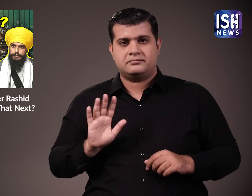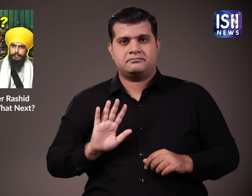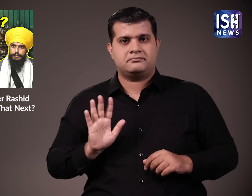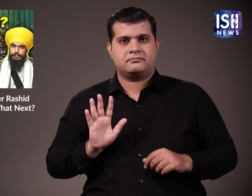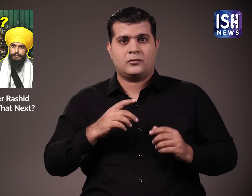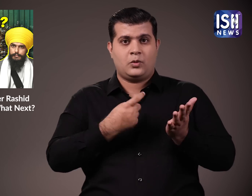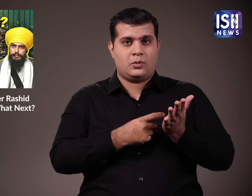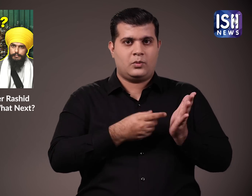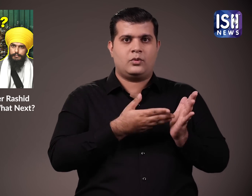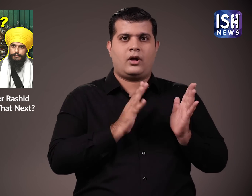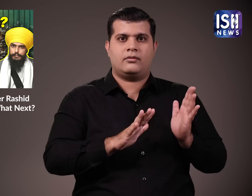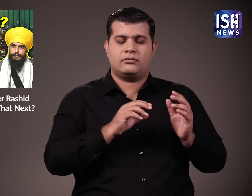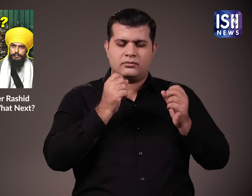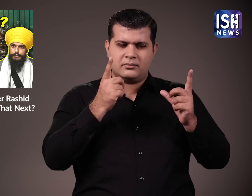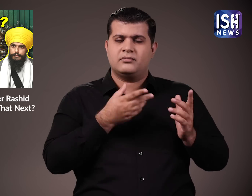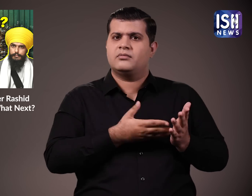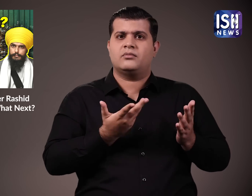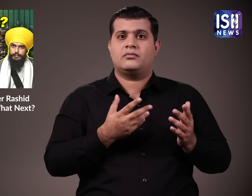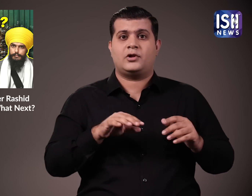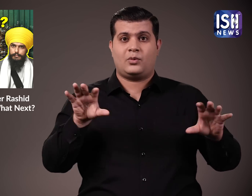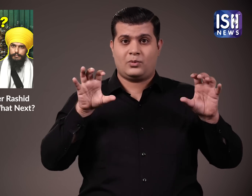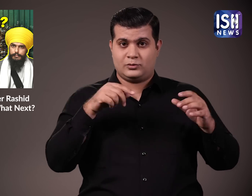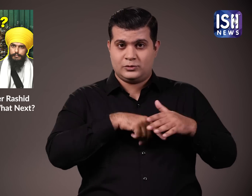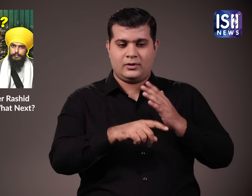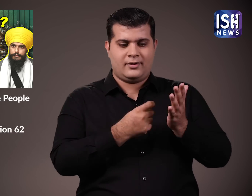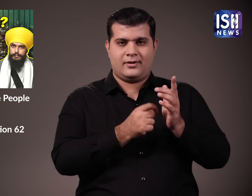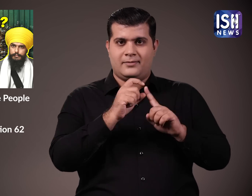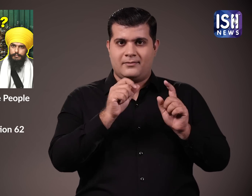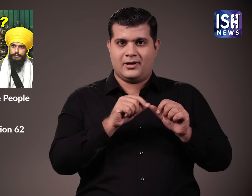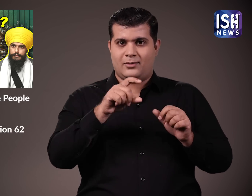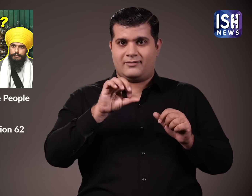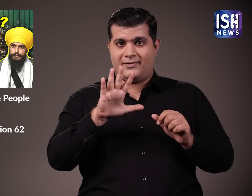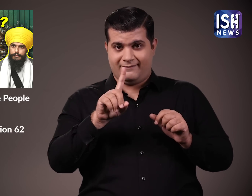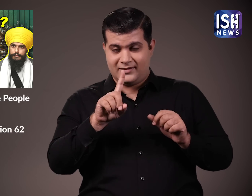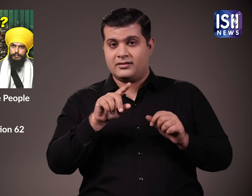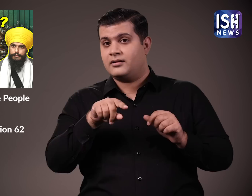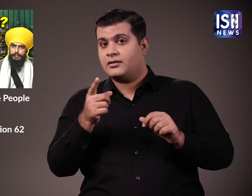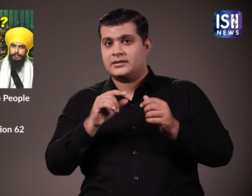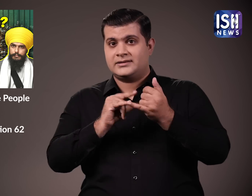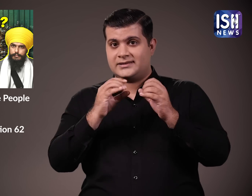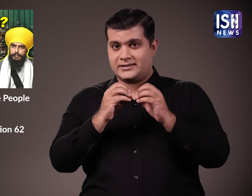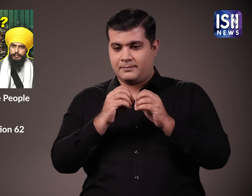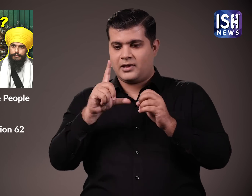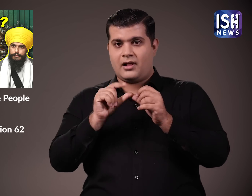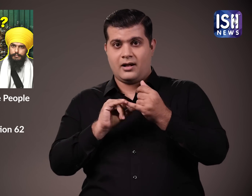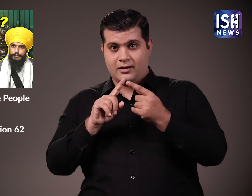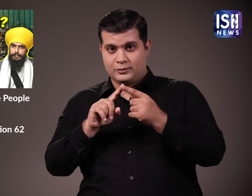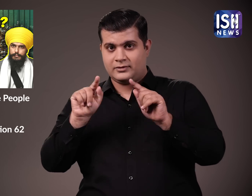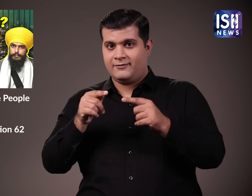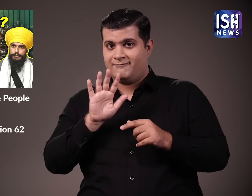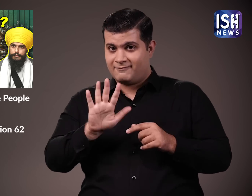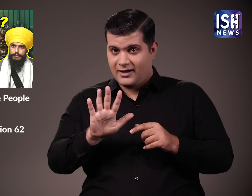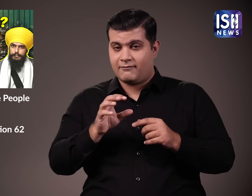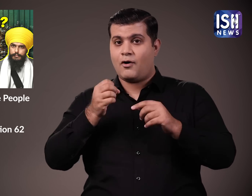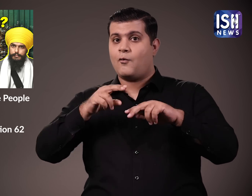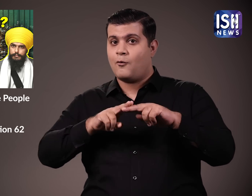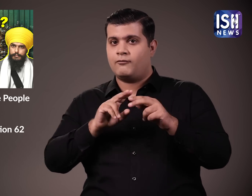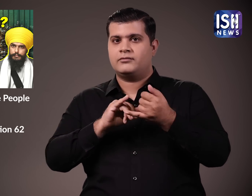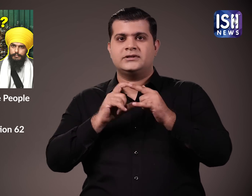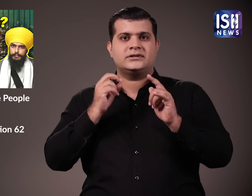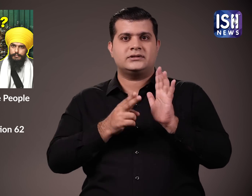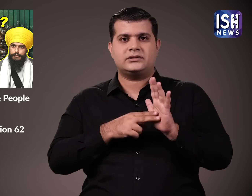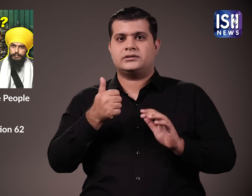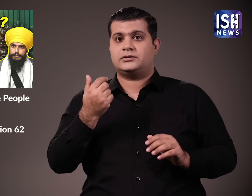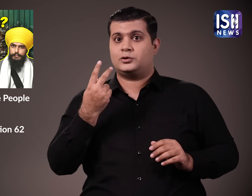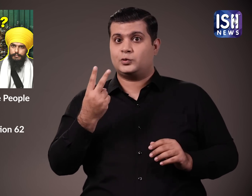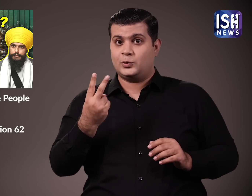No, according to the Representation of the People Act, 1951 (RPA), Sub-clause (5) of Section 62,